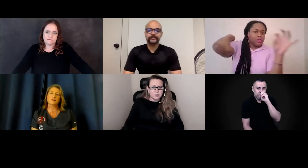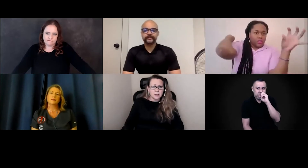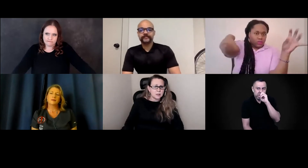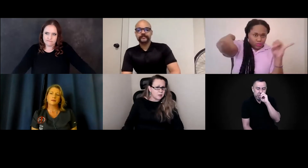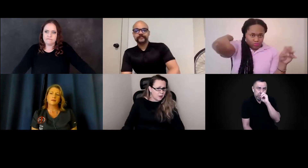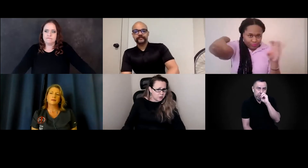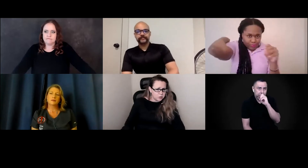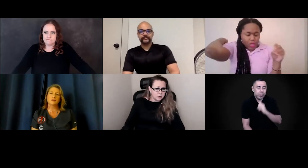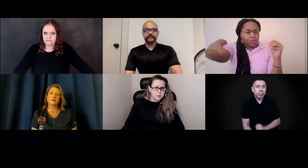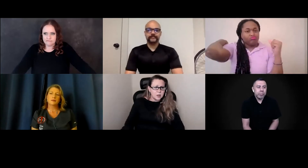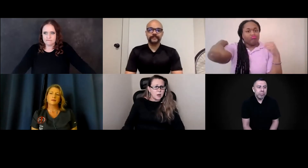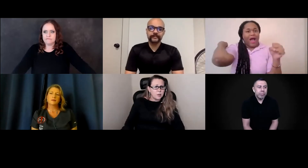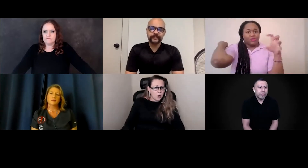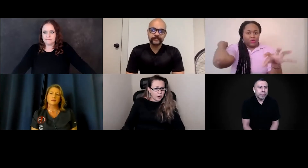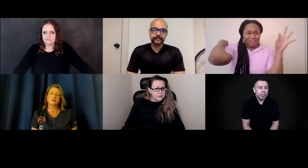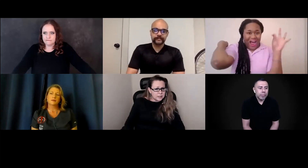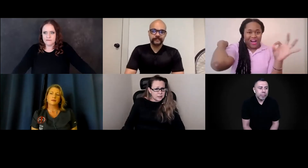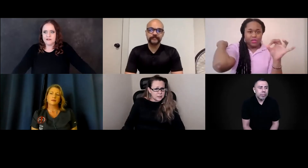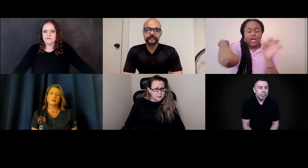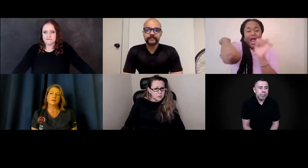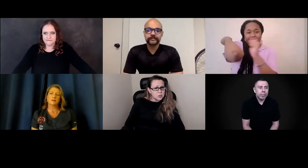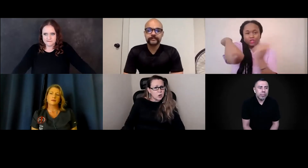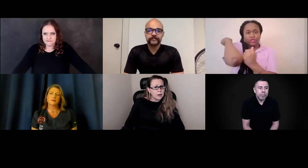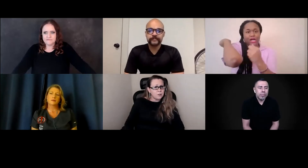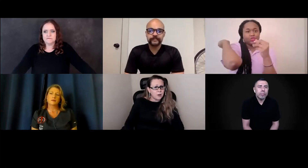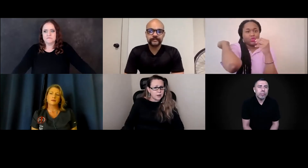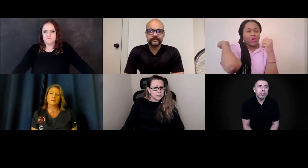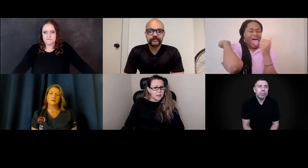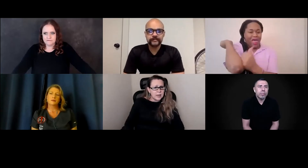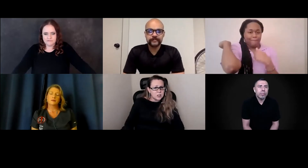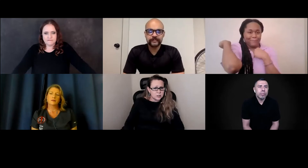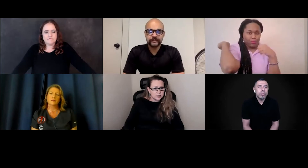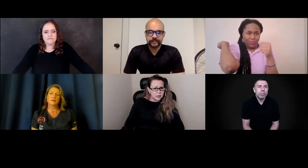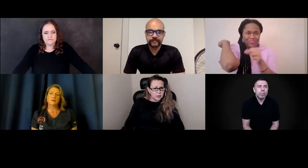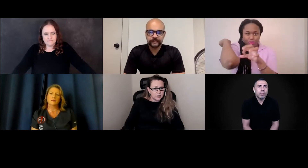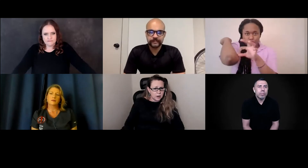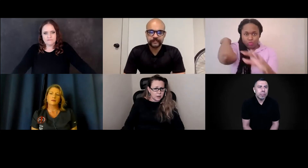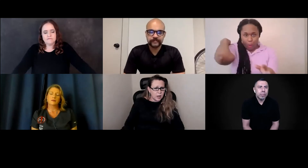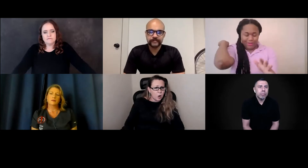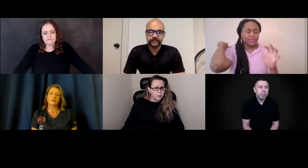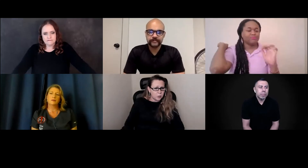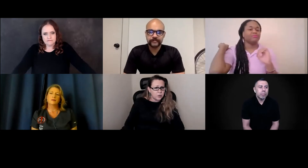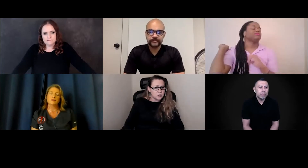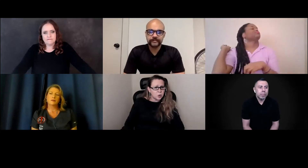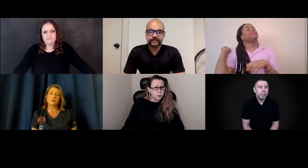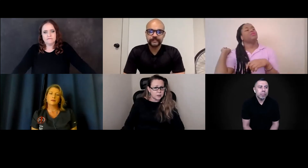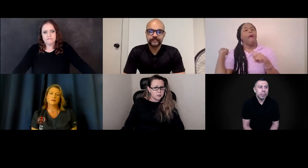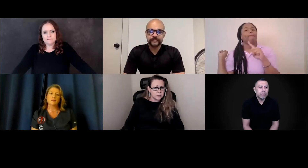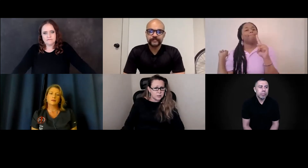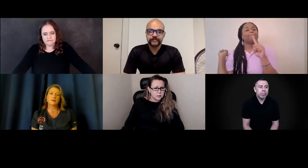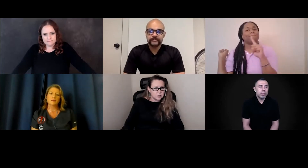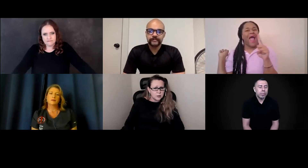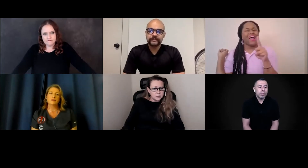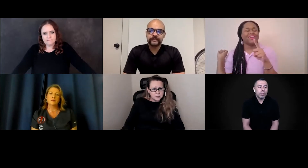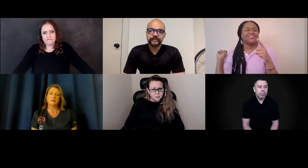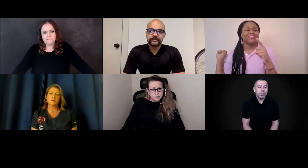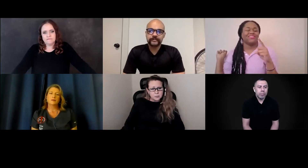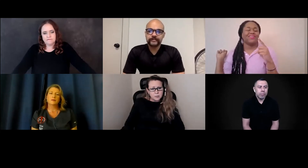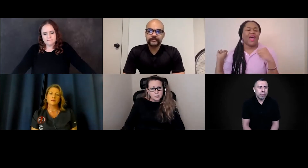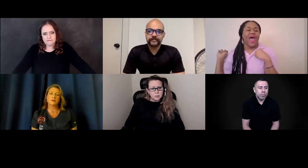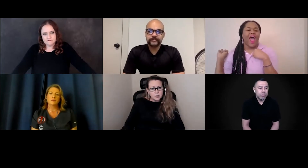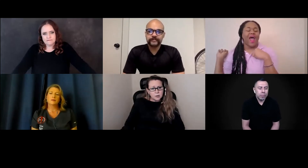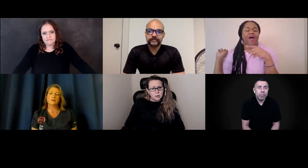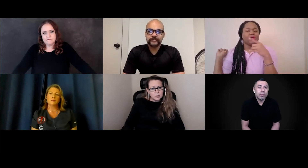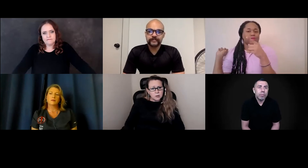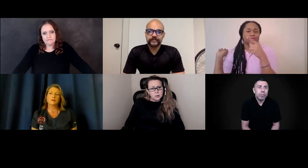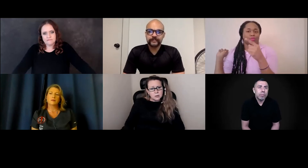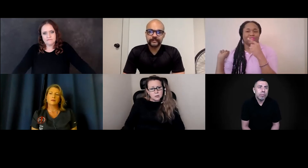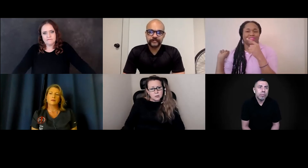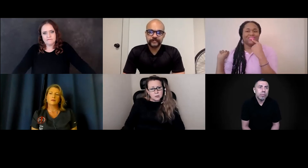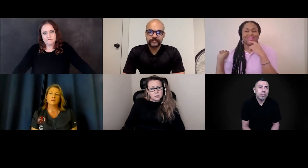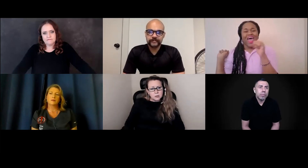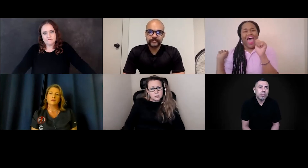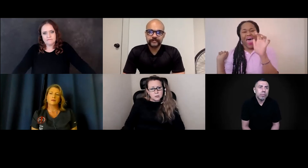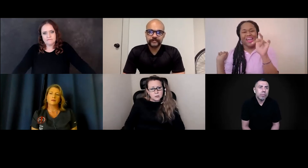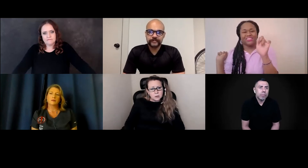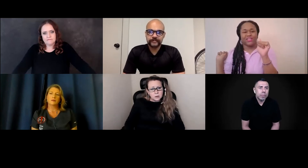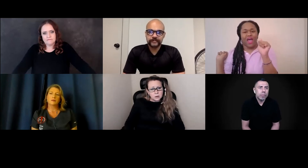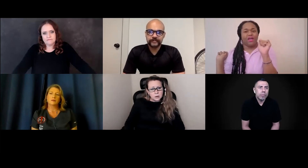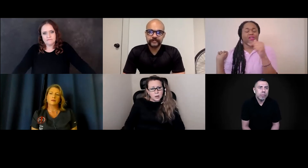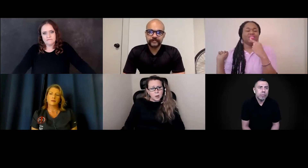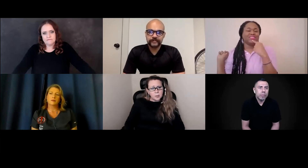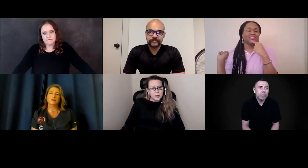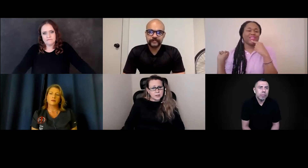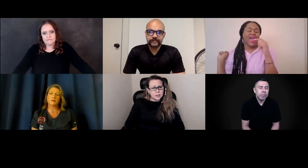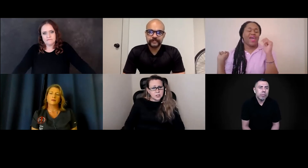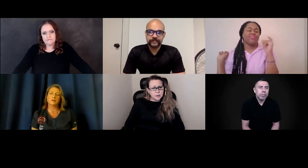They said they would use the RID list to try to find an agency in the area to help me with